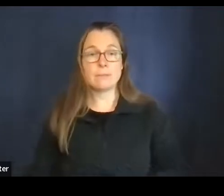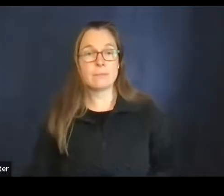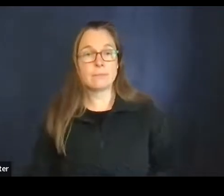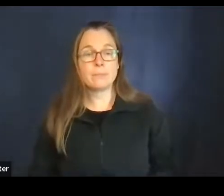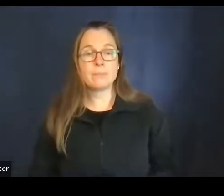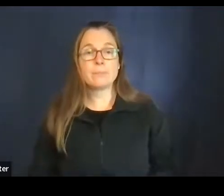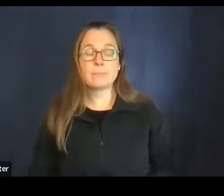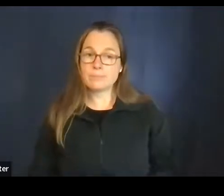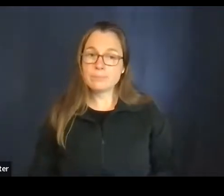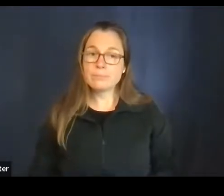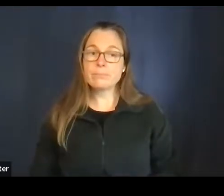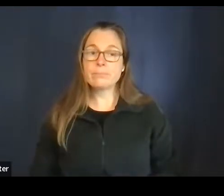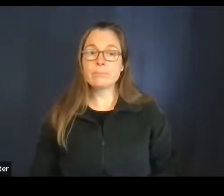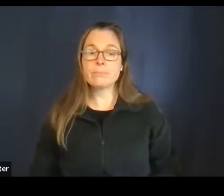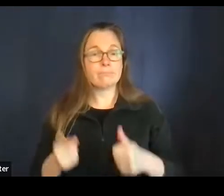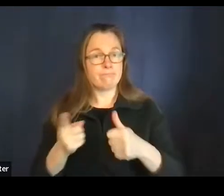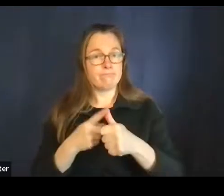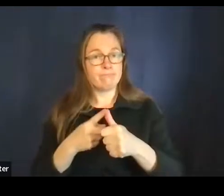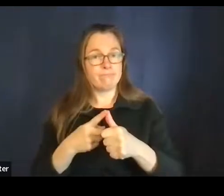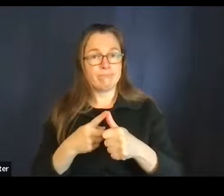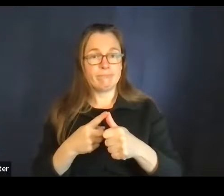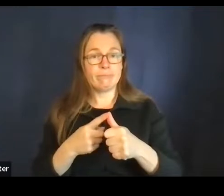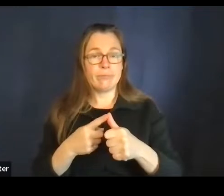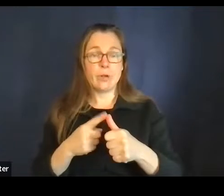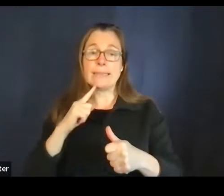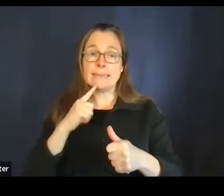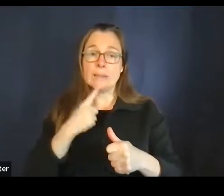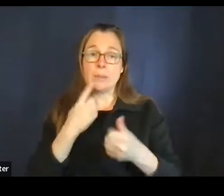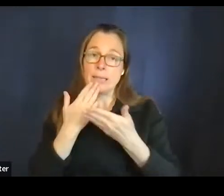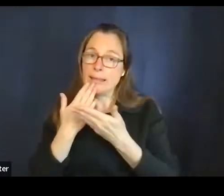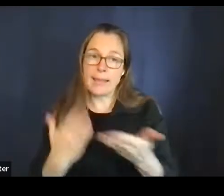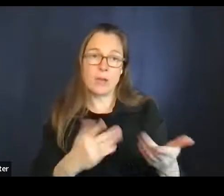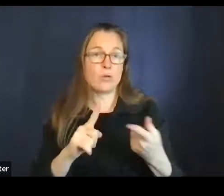At first I'd like to extend a sincere thank you to the Charter Commissioners.